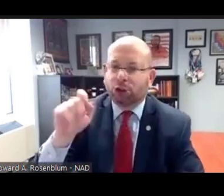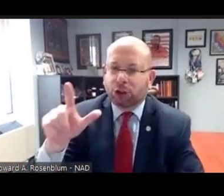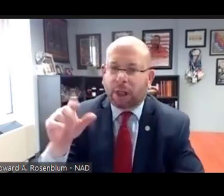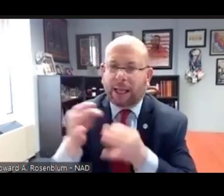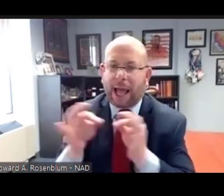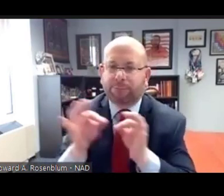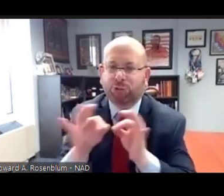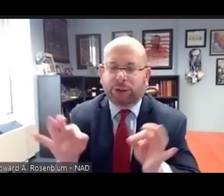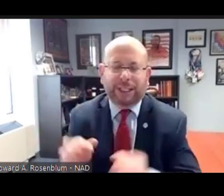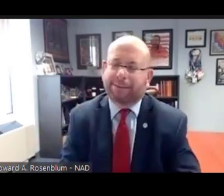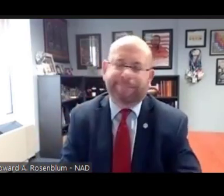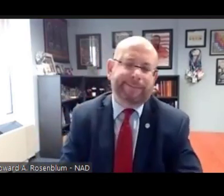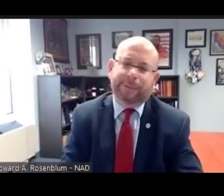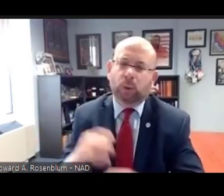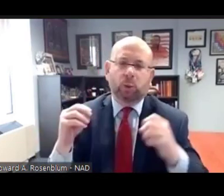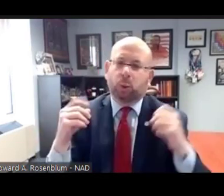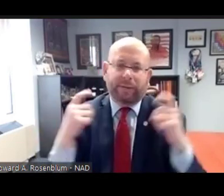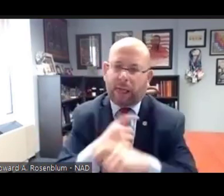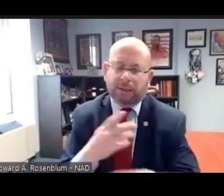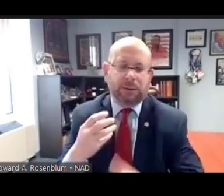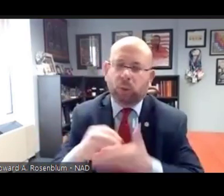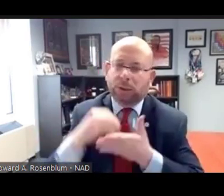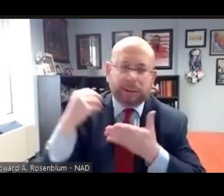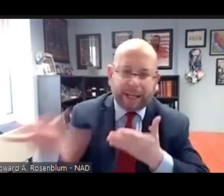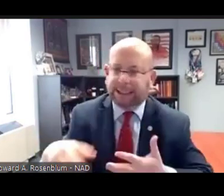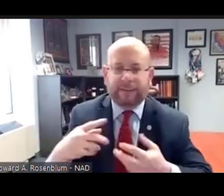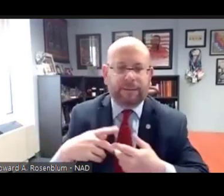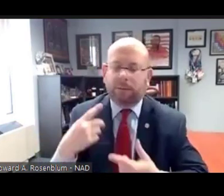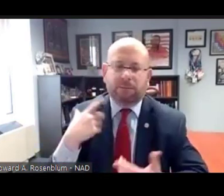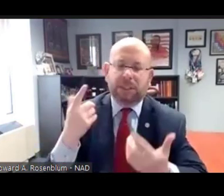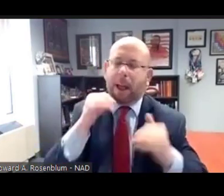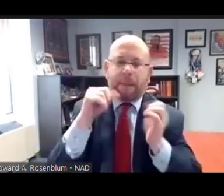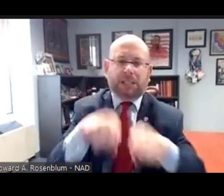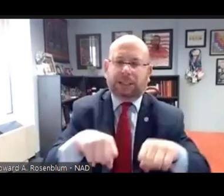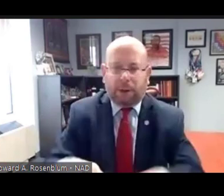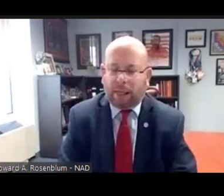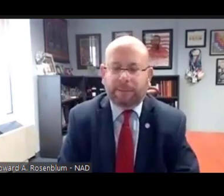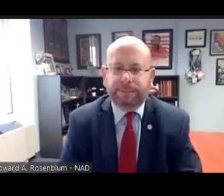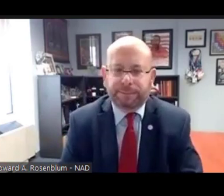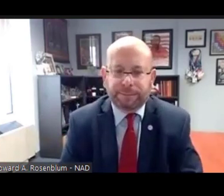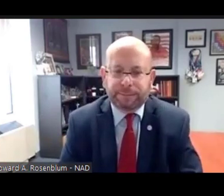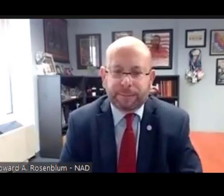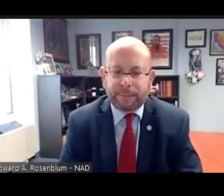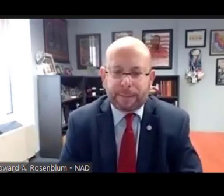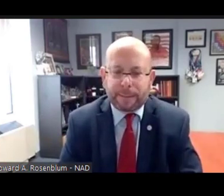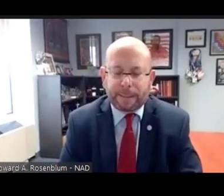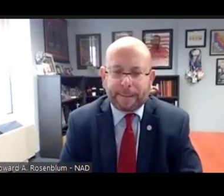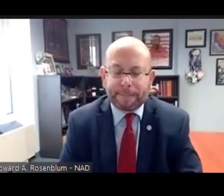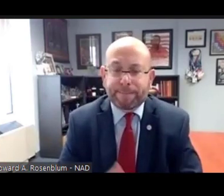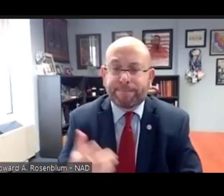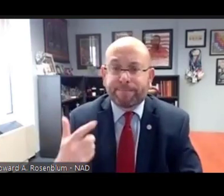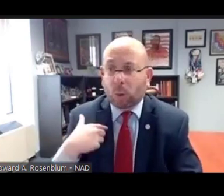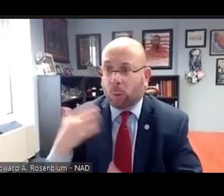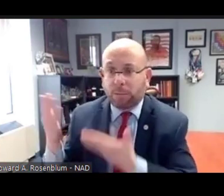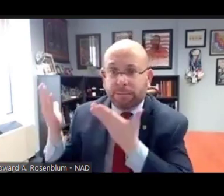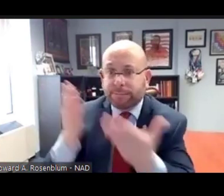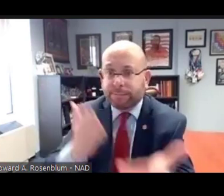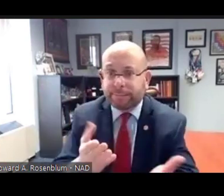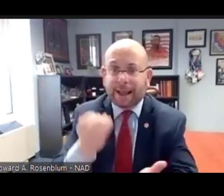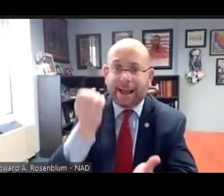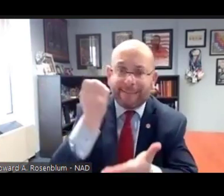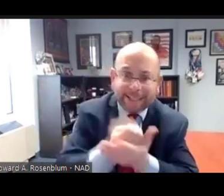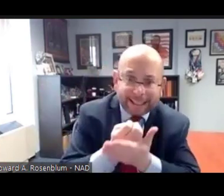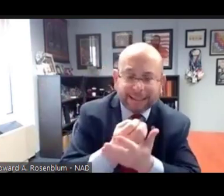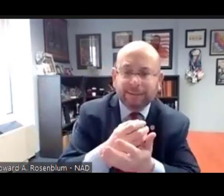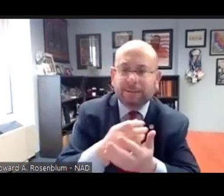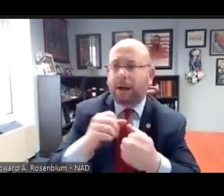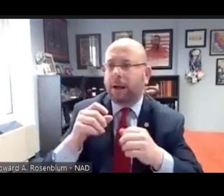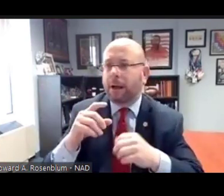Analog captions would not port to a digital conversion so it was too expensive and nigh unto impossible.